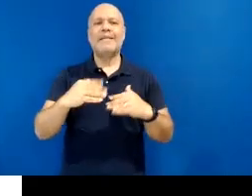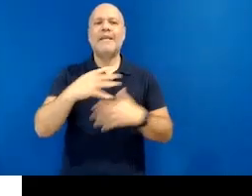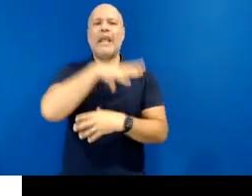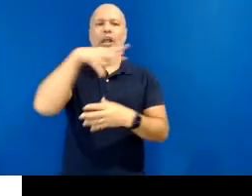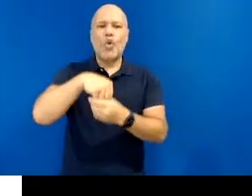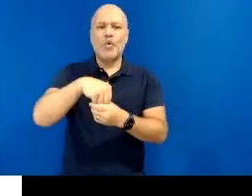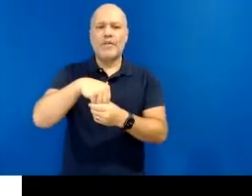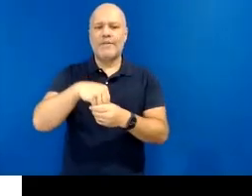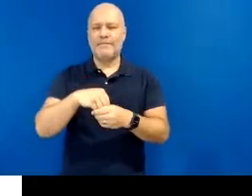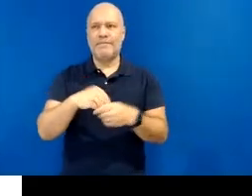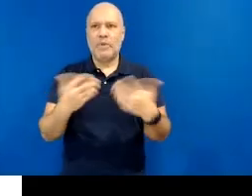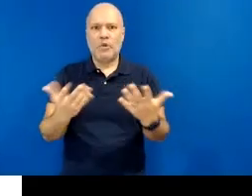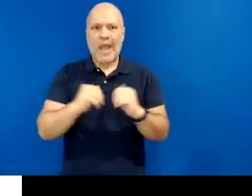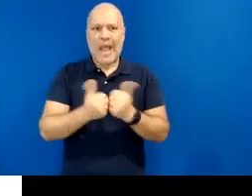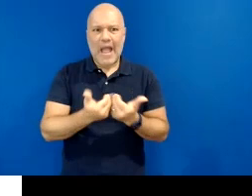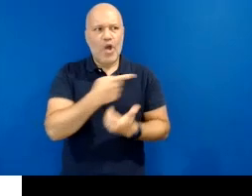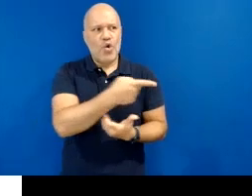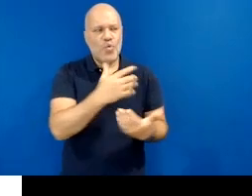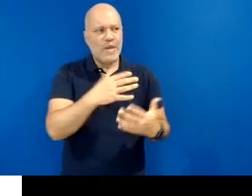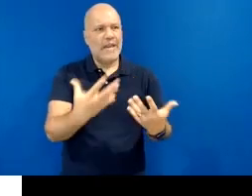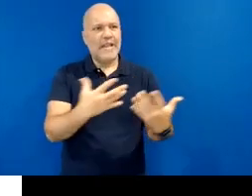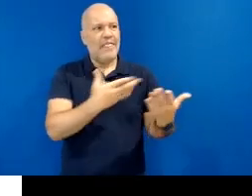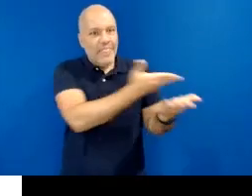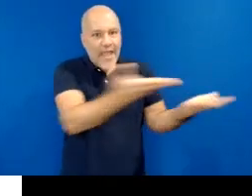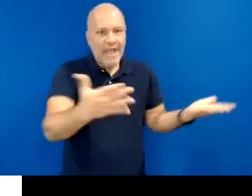And inclusiveness links to the ideas of equity.